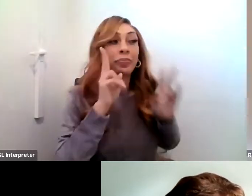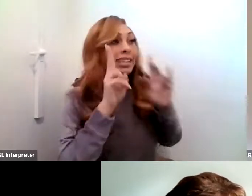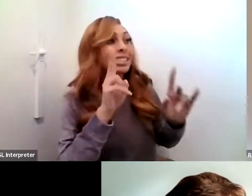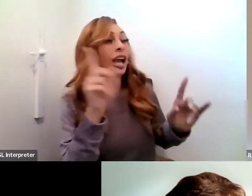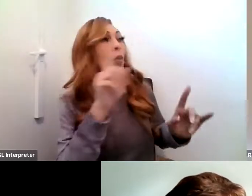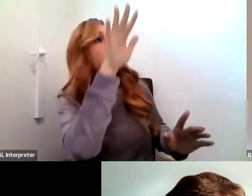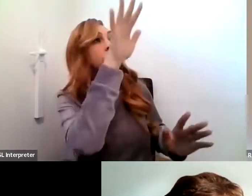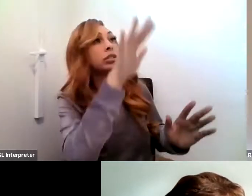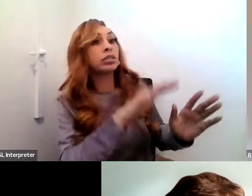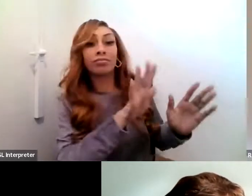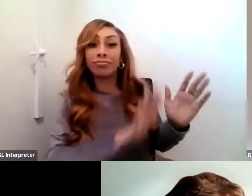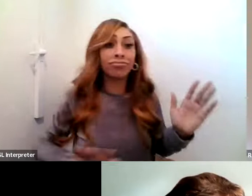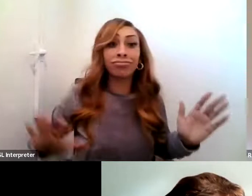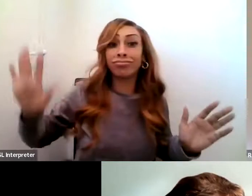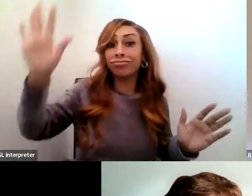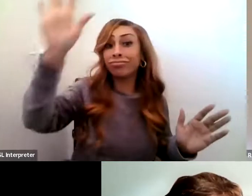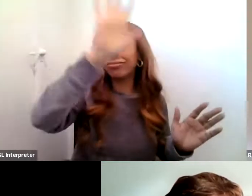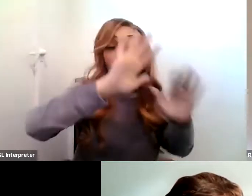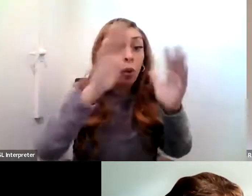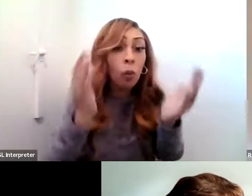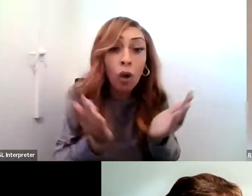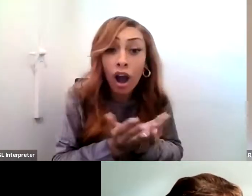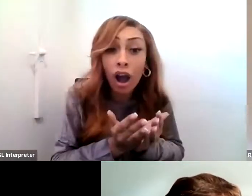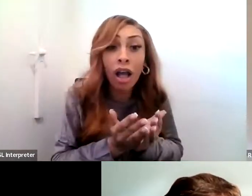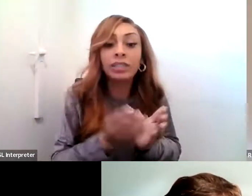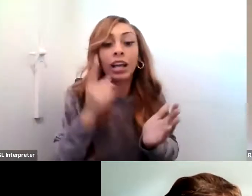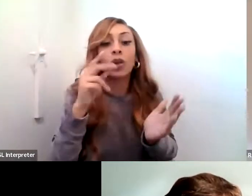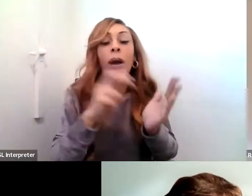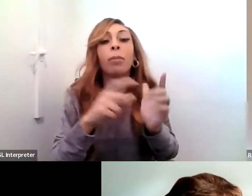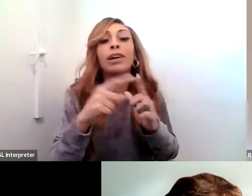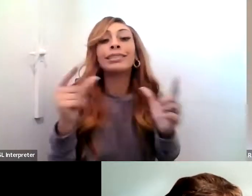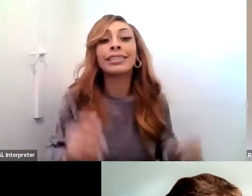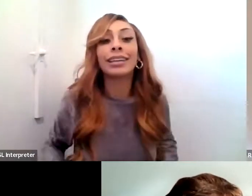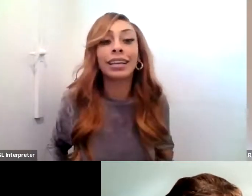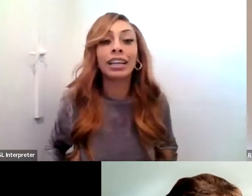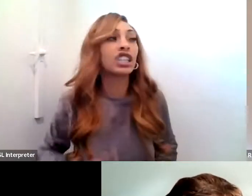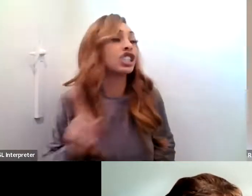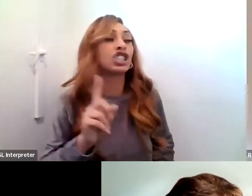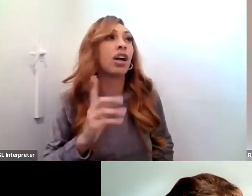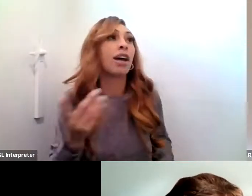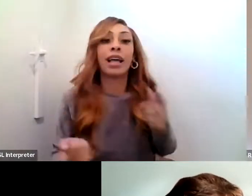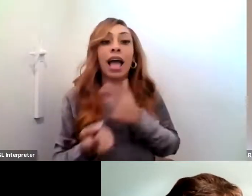anywhere in the country, maybe anywhere in the world, and book tickets. Where again, it wasn't about finding the theatre,